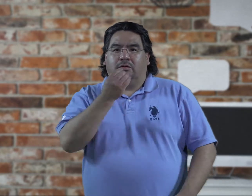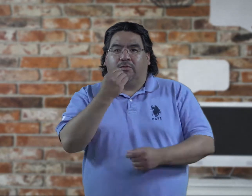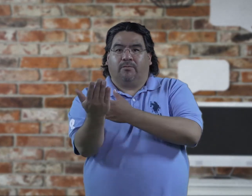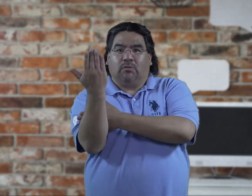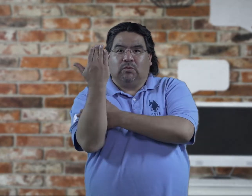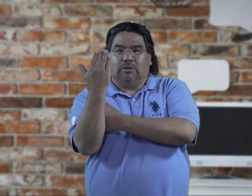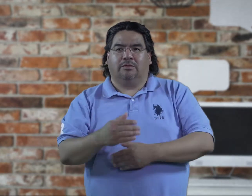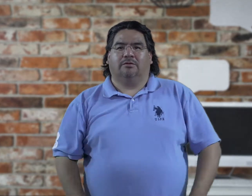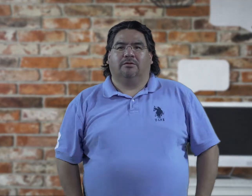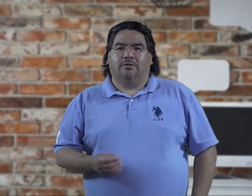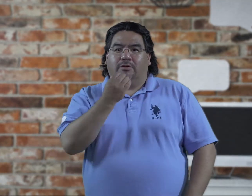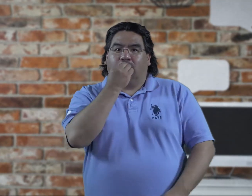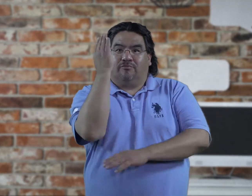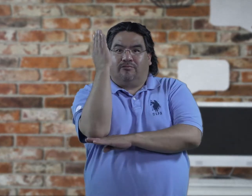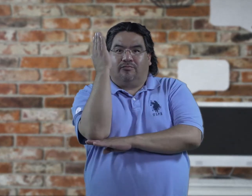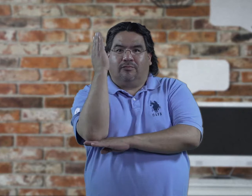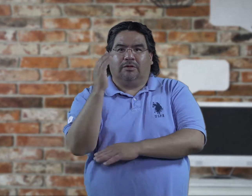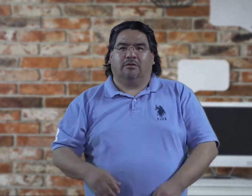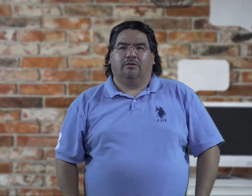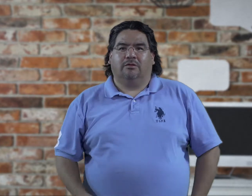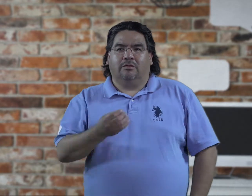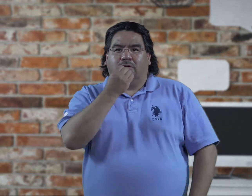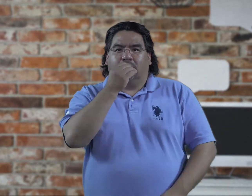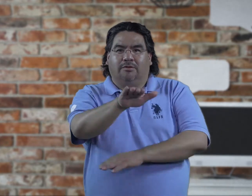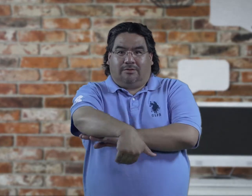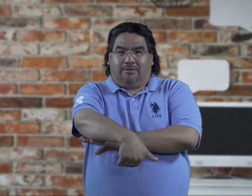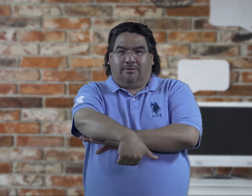Breakfast Lunch Supper